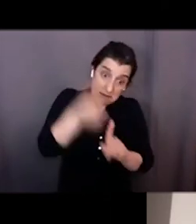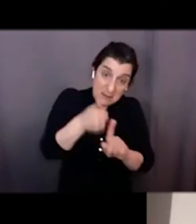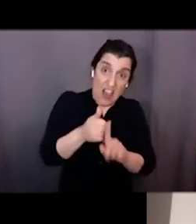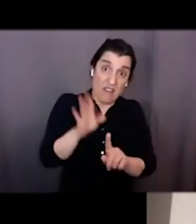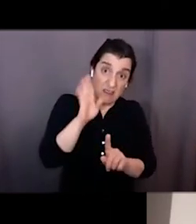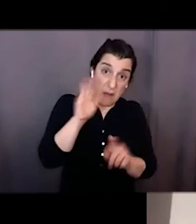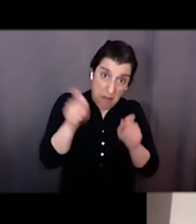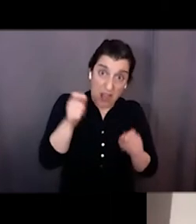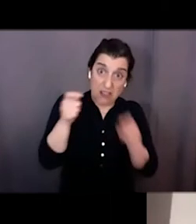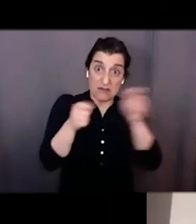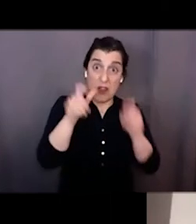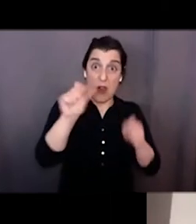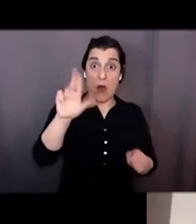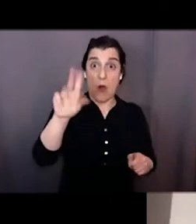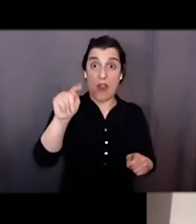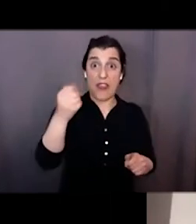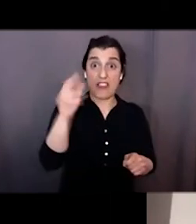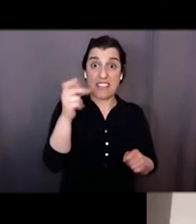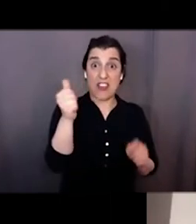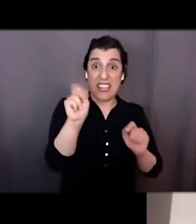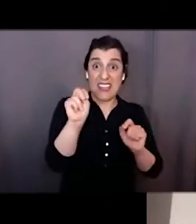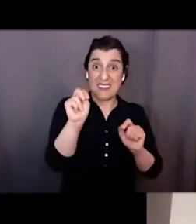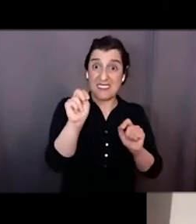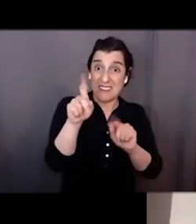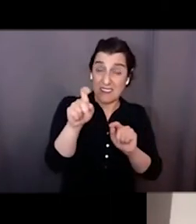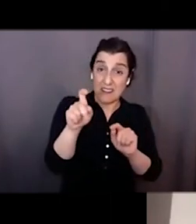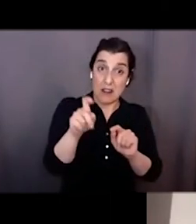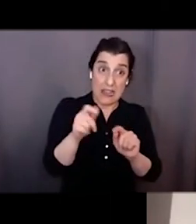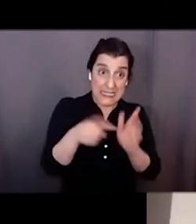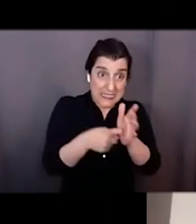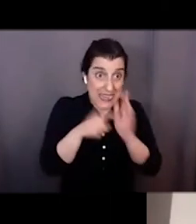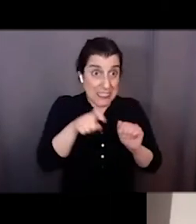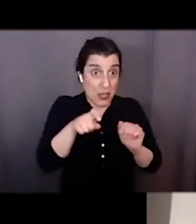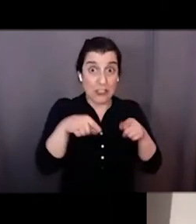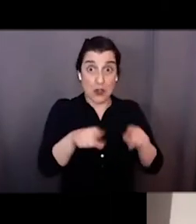we as we see in various governments response to the Kobe 19, um,